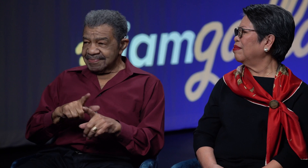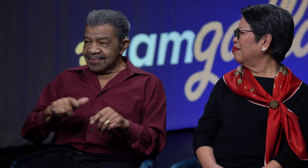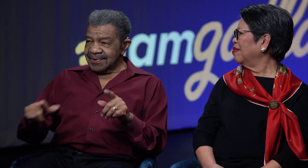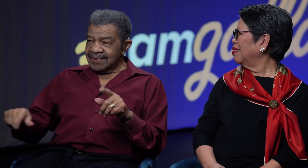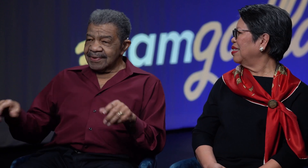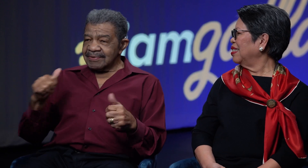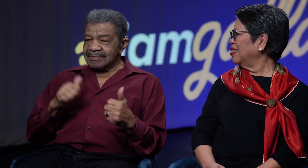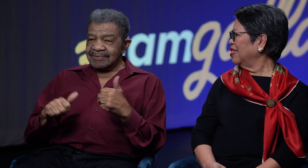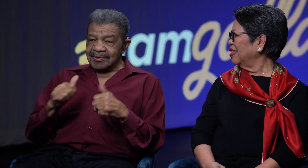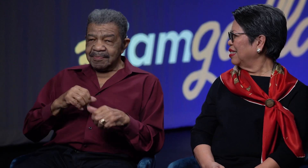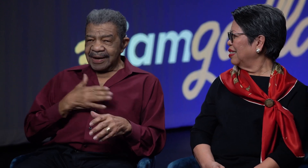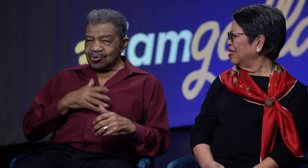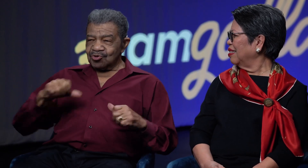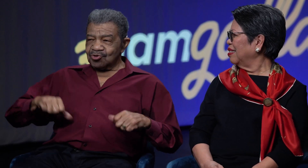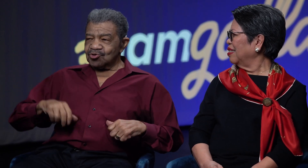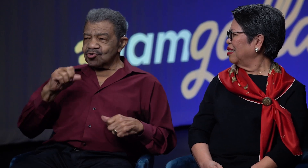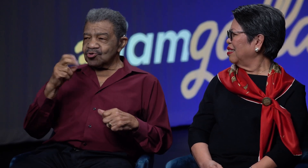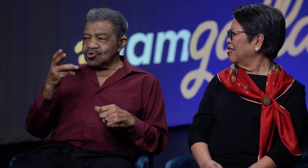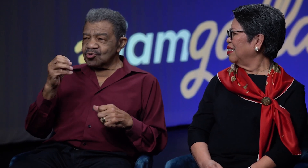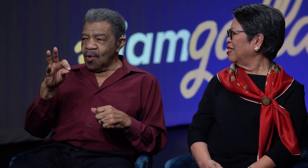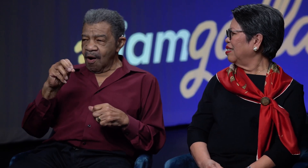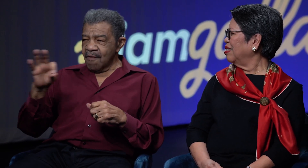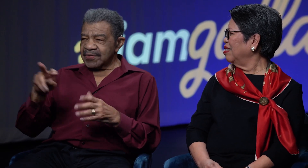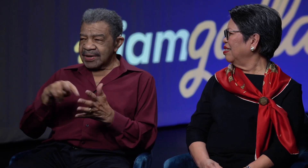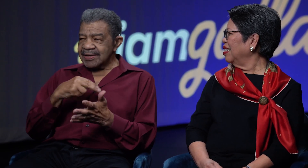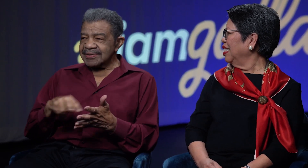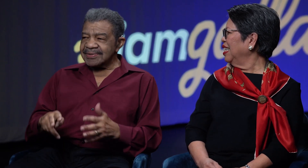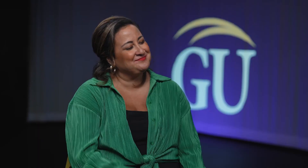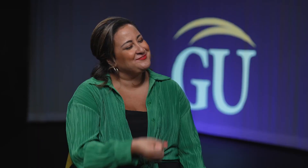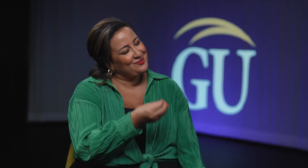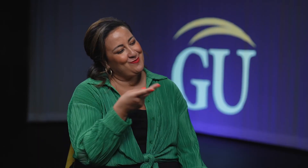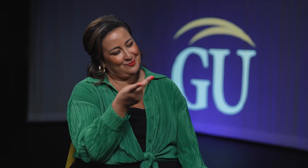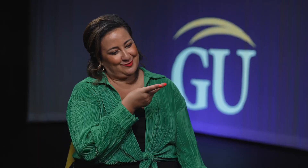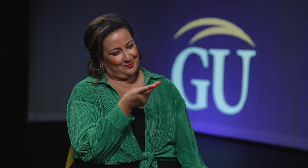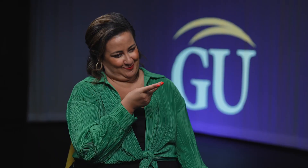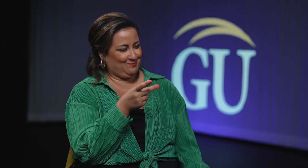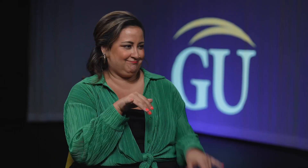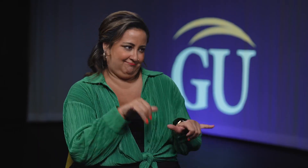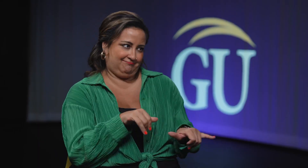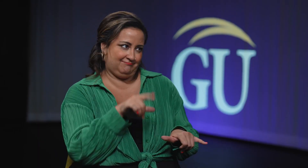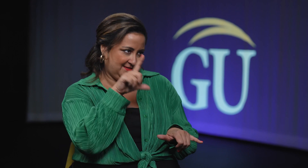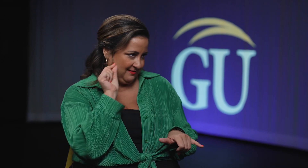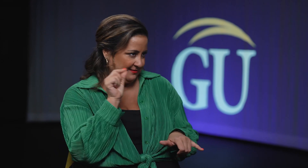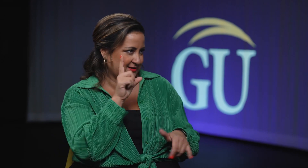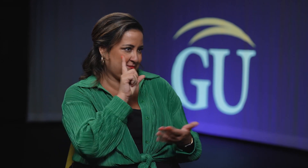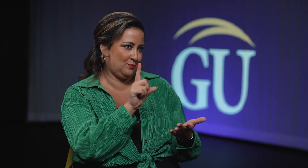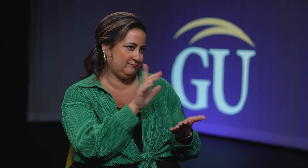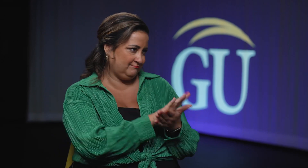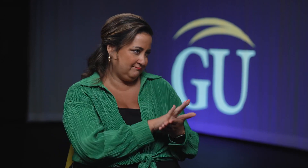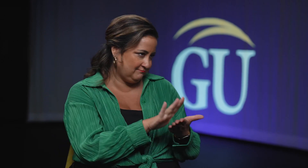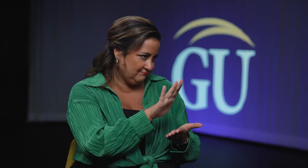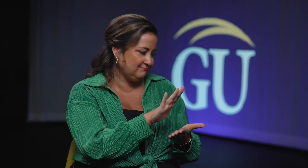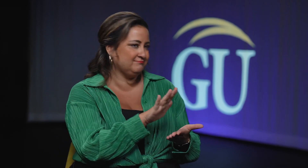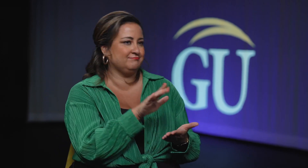and did all kinds of things. It was my “show off” dance. You two stayed at Gallaudet for school,